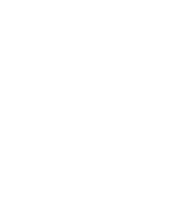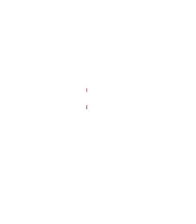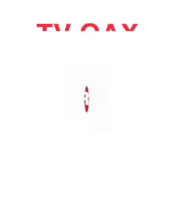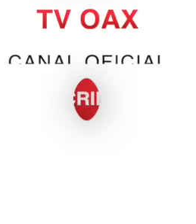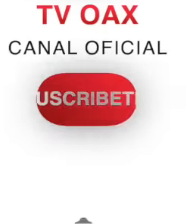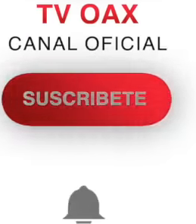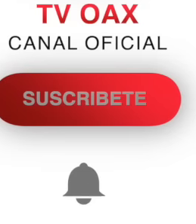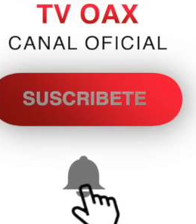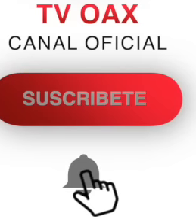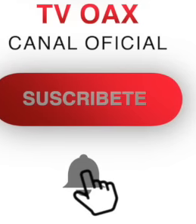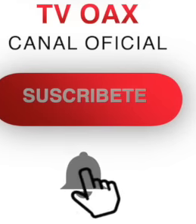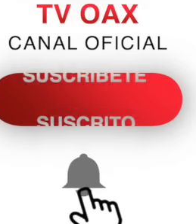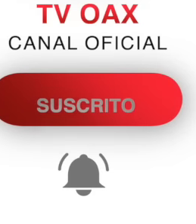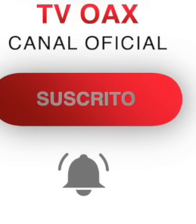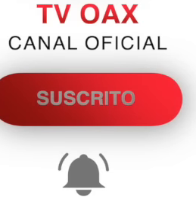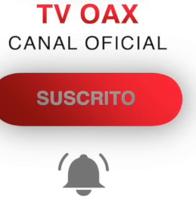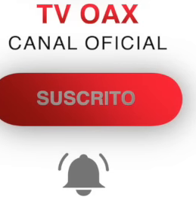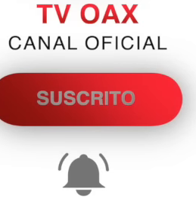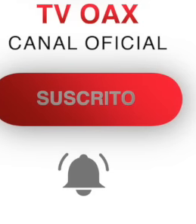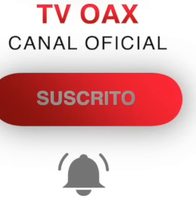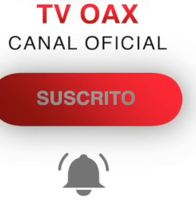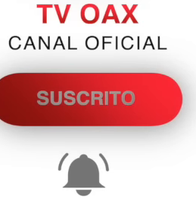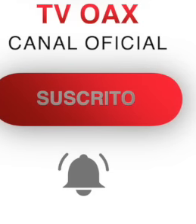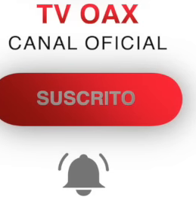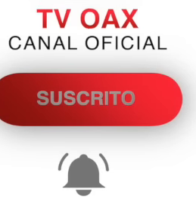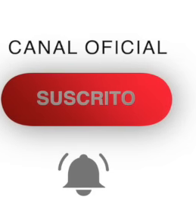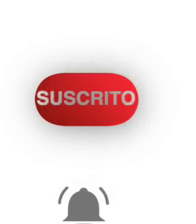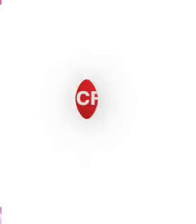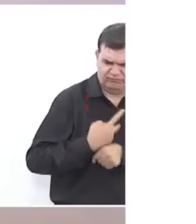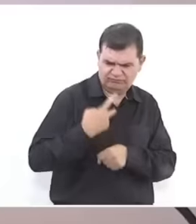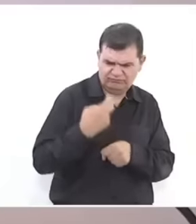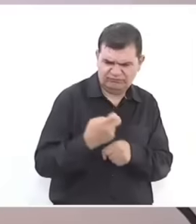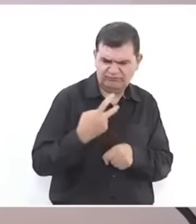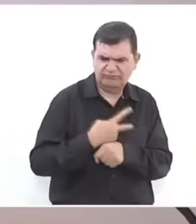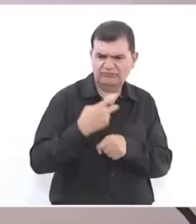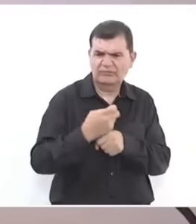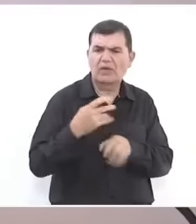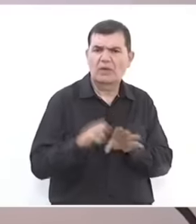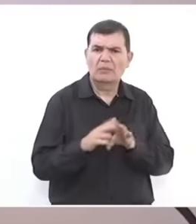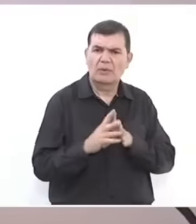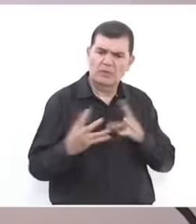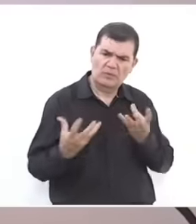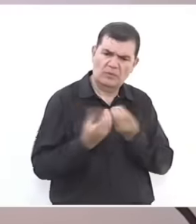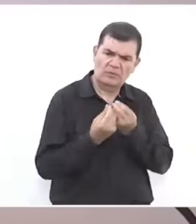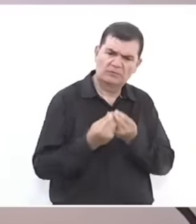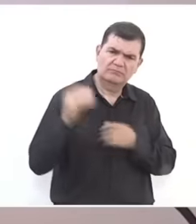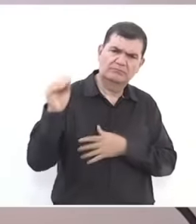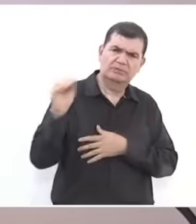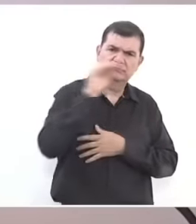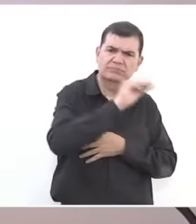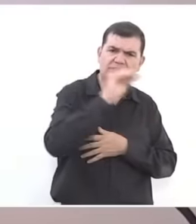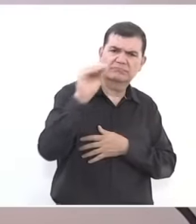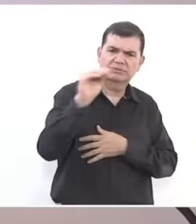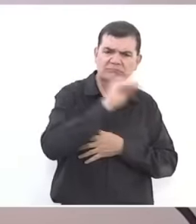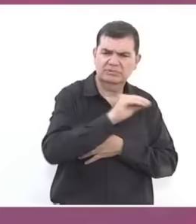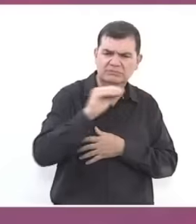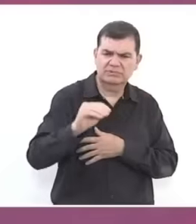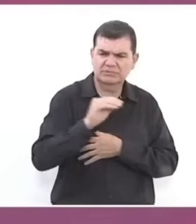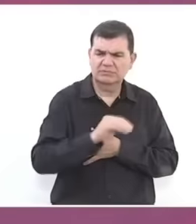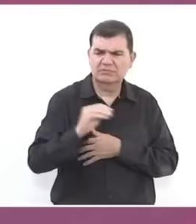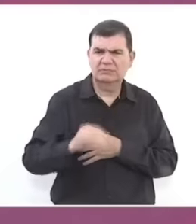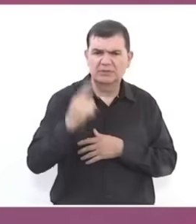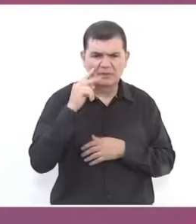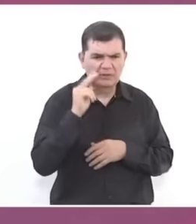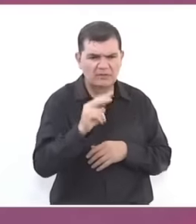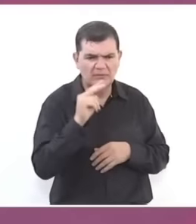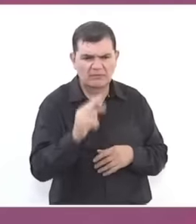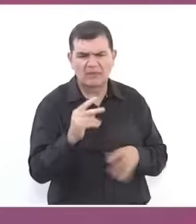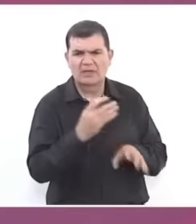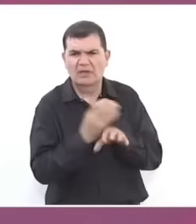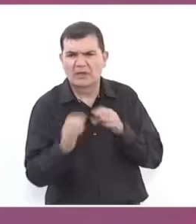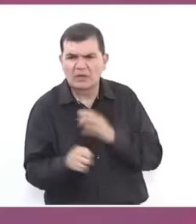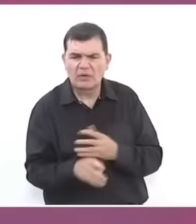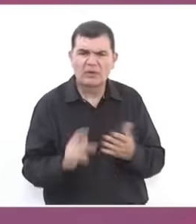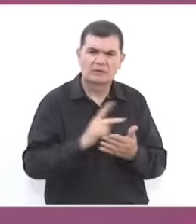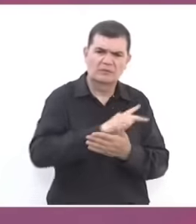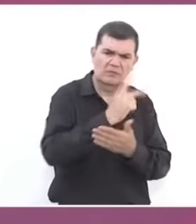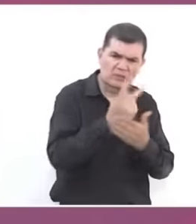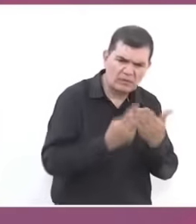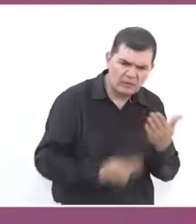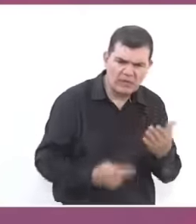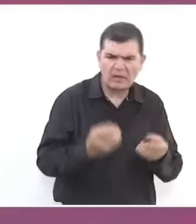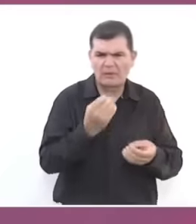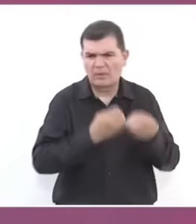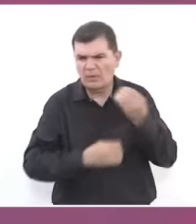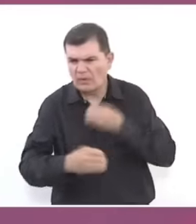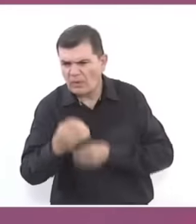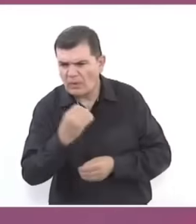president in inviting me to tour the country with him to see the actions, the programs, the works that